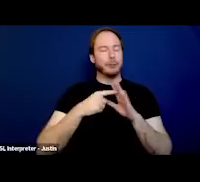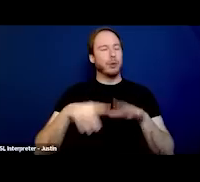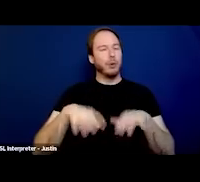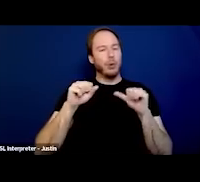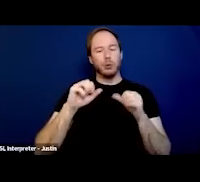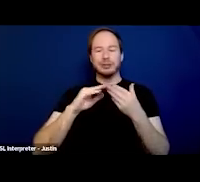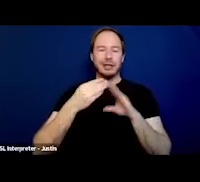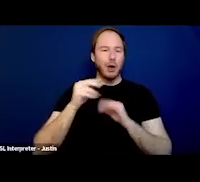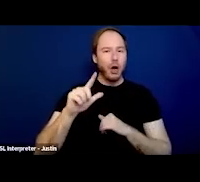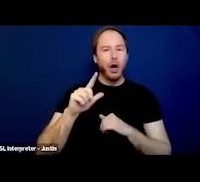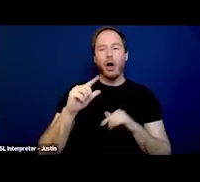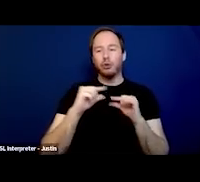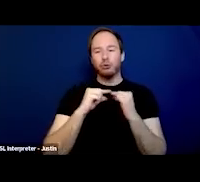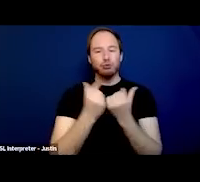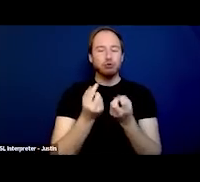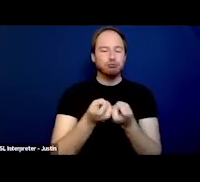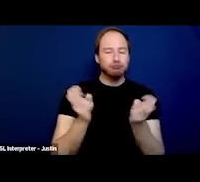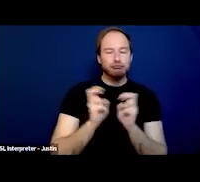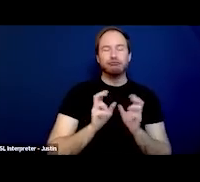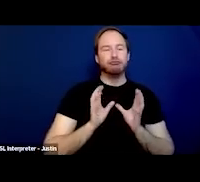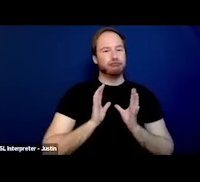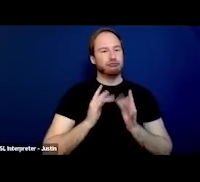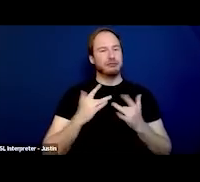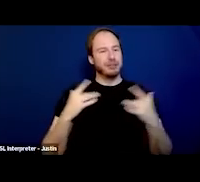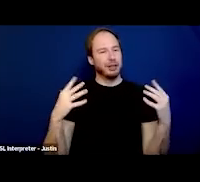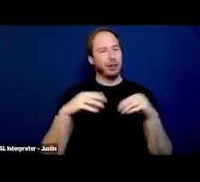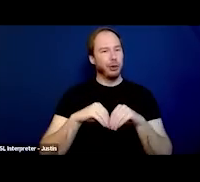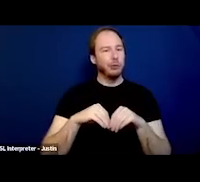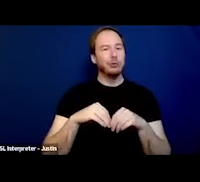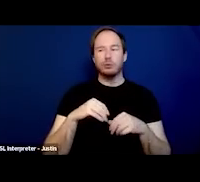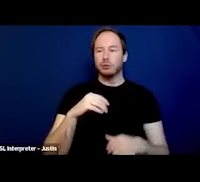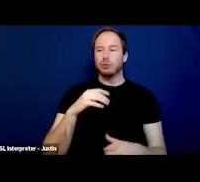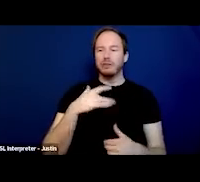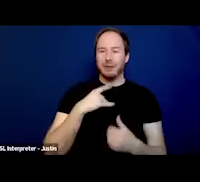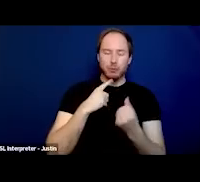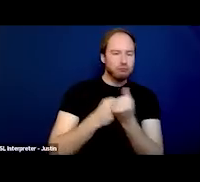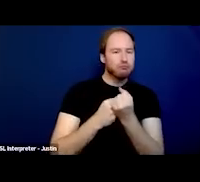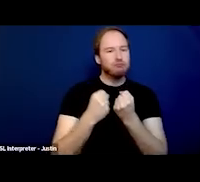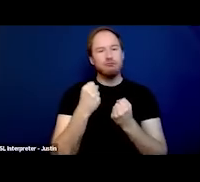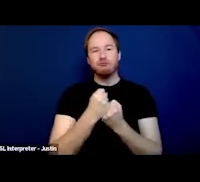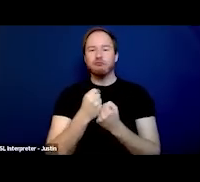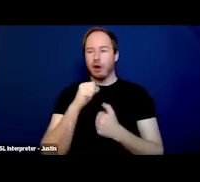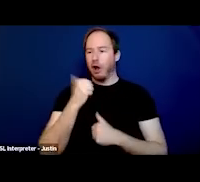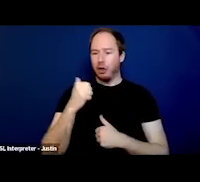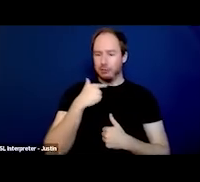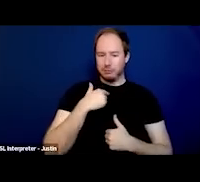it can help to build a sense of inclusion. It can also create a feeling of solidarity and support, where as other residents may